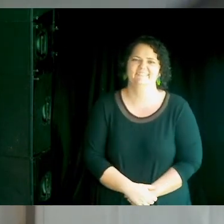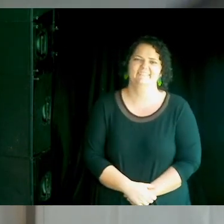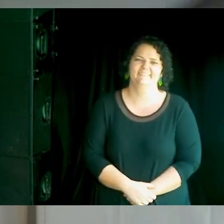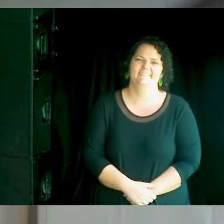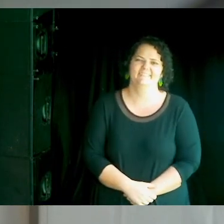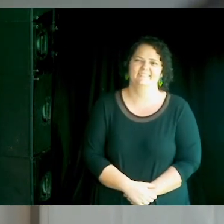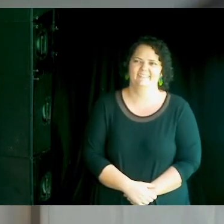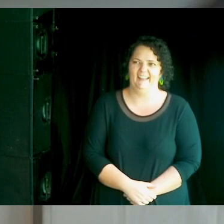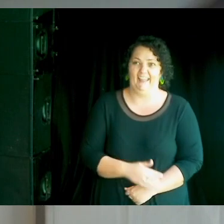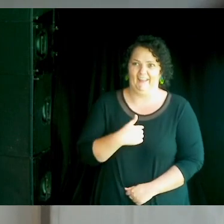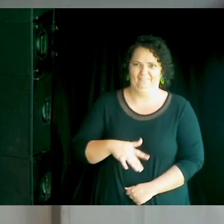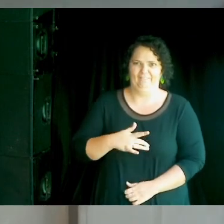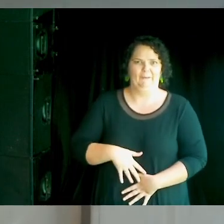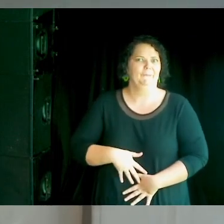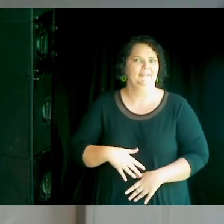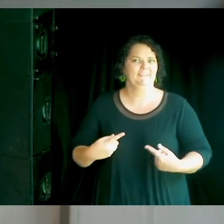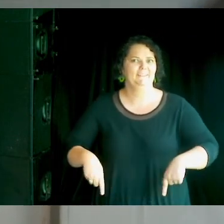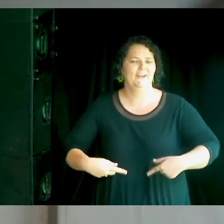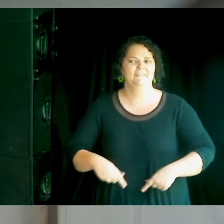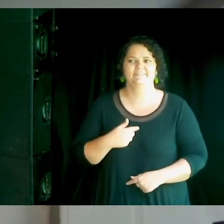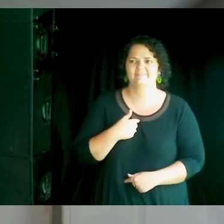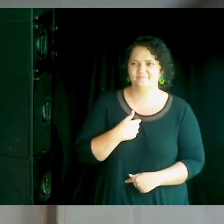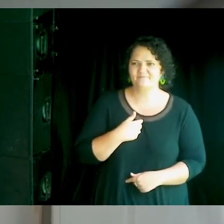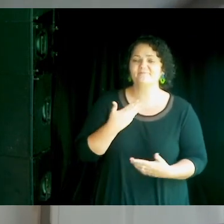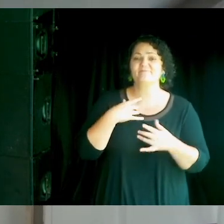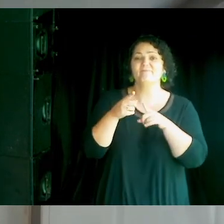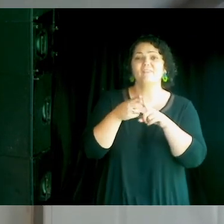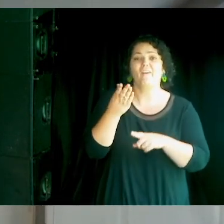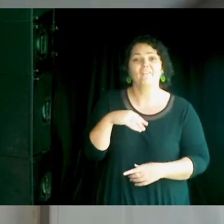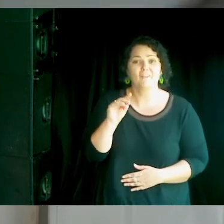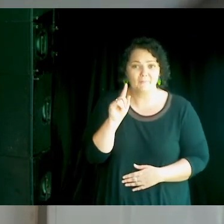quite nervous it smells really really good yes I learned from you I make the uh what's called